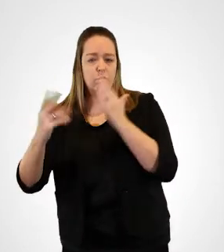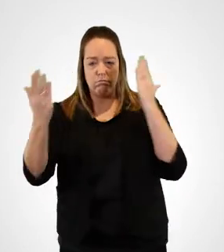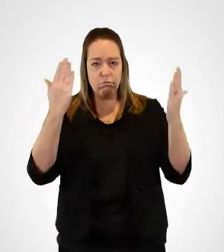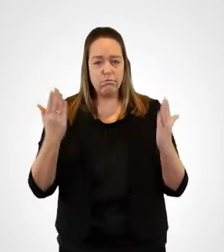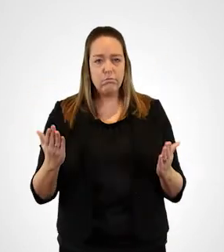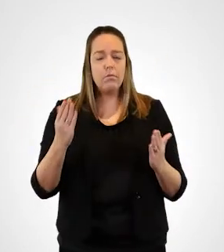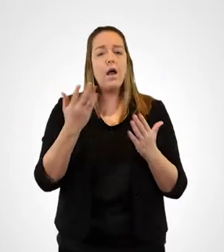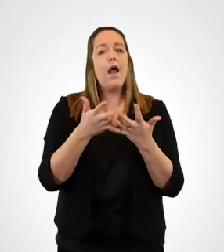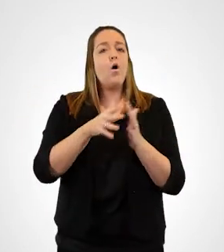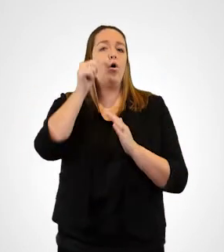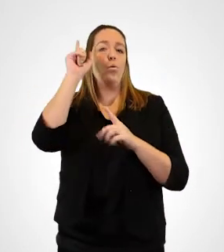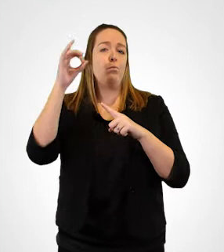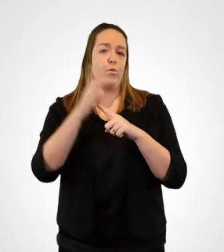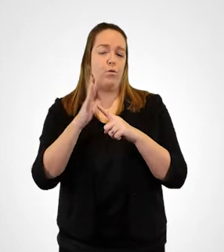about what might be important for reading.